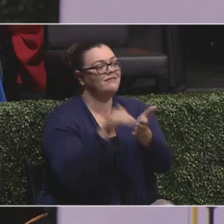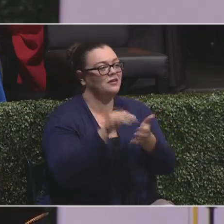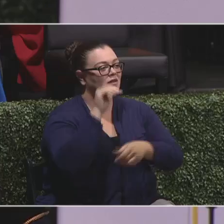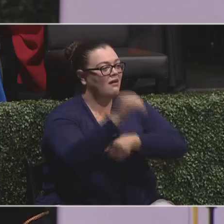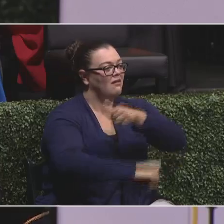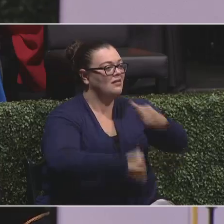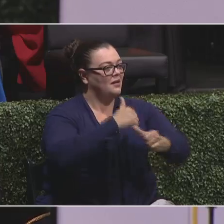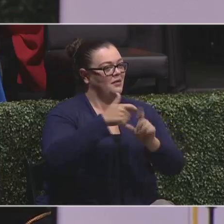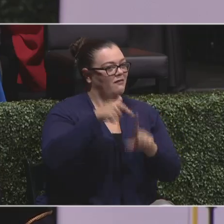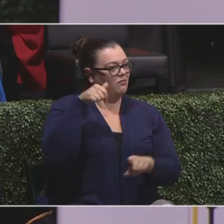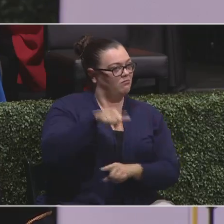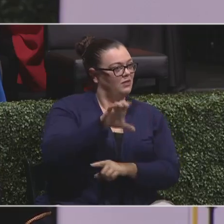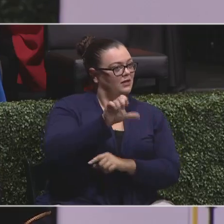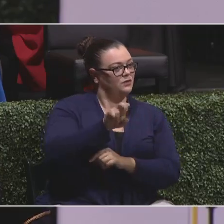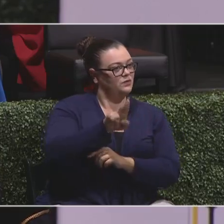TODAY, YOU BECOME ALUMNI OF CAL STATE LA.